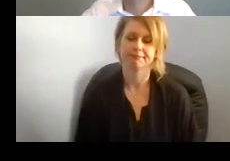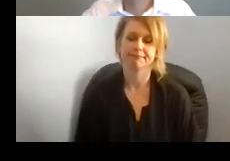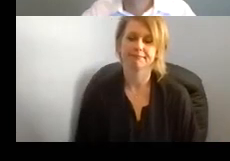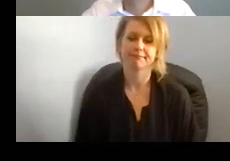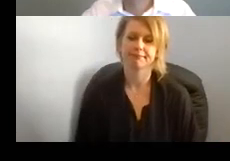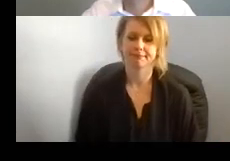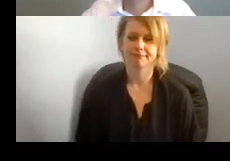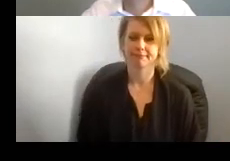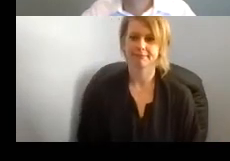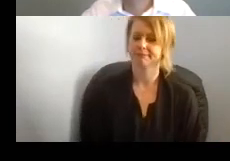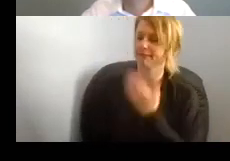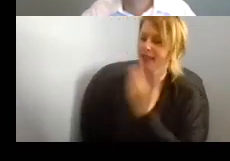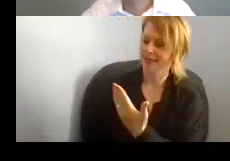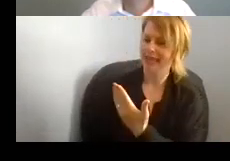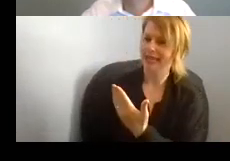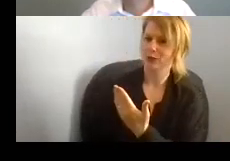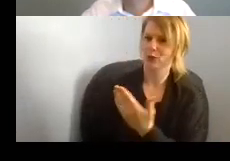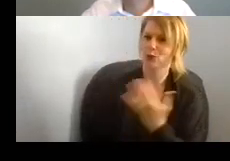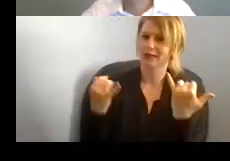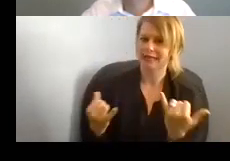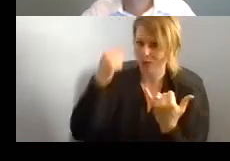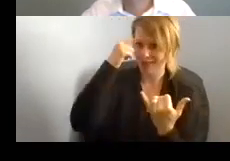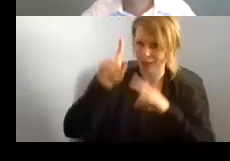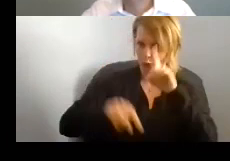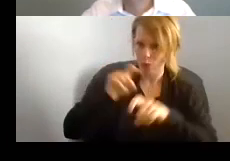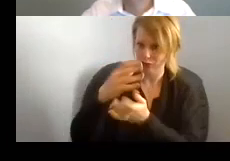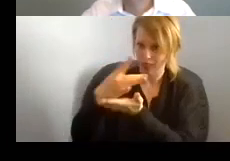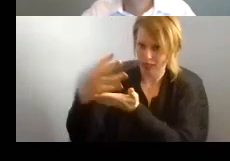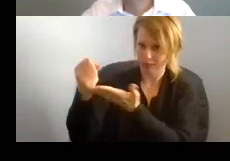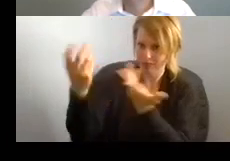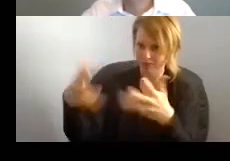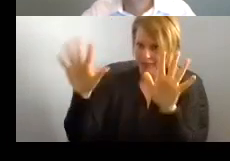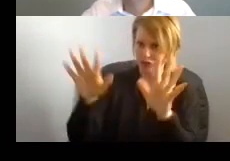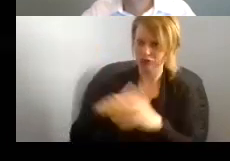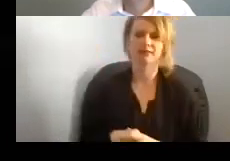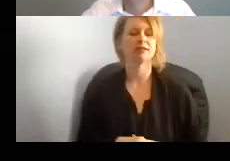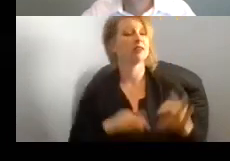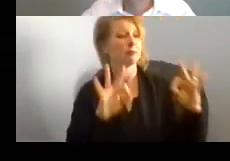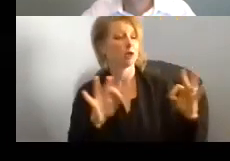Thank you. Gregg, I think we’ve cleared the chat box. Terrific. And we’ve got three minutes to spare.